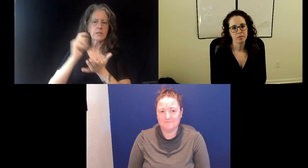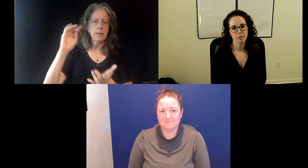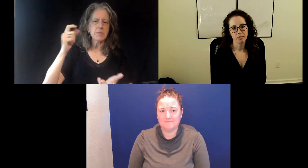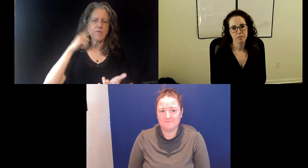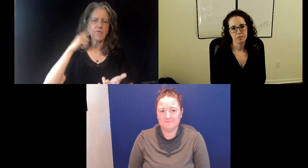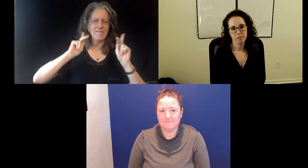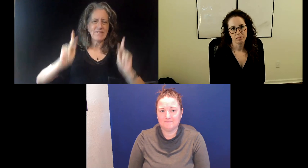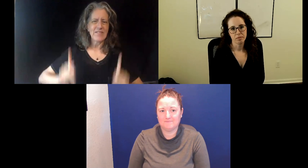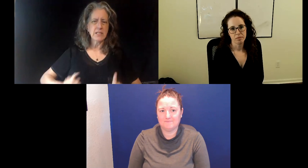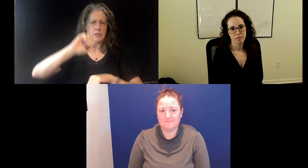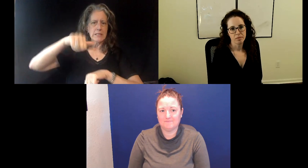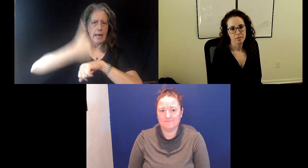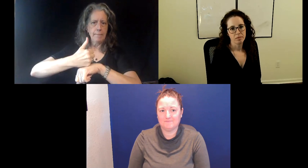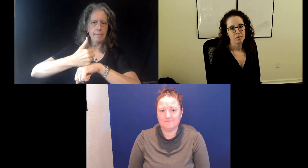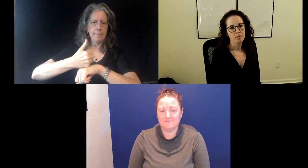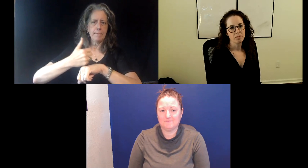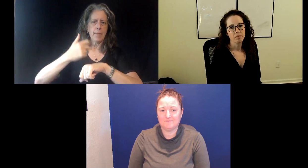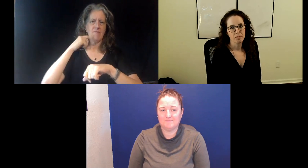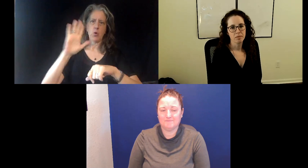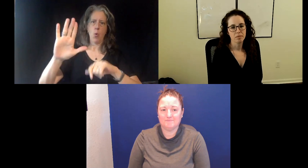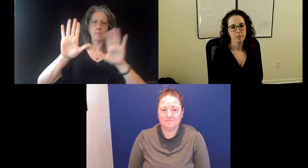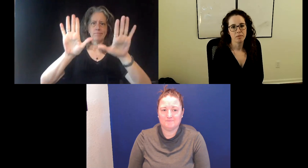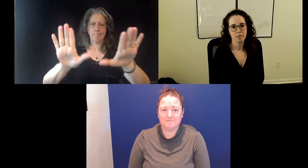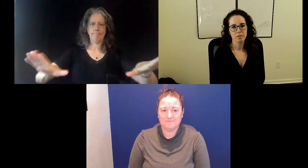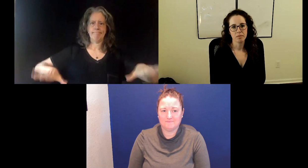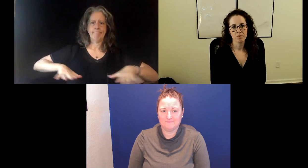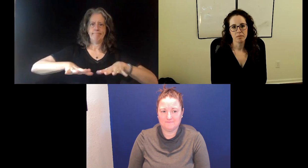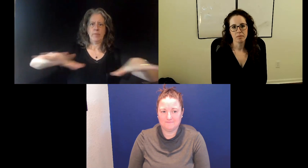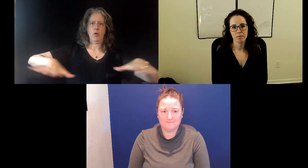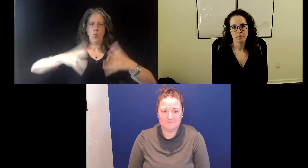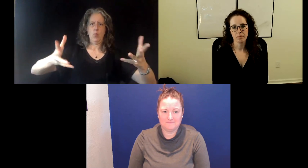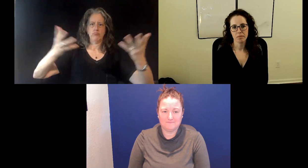you know would you have any possible help for a physical setup as far as like how you